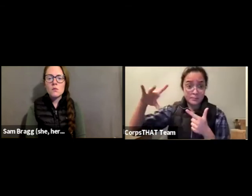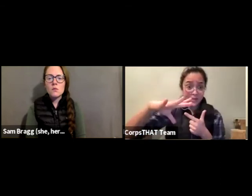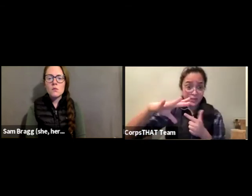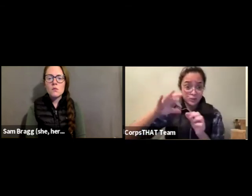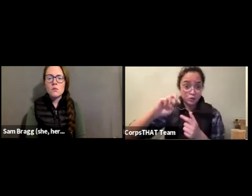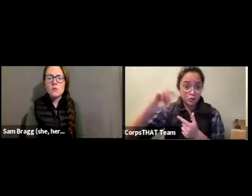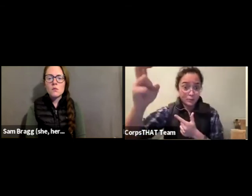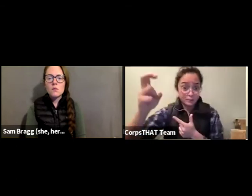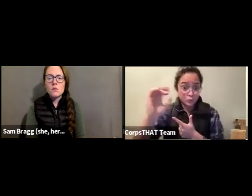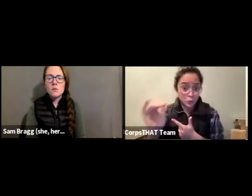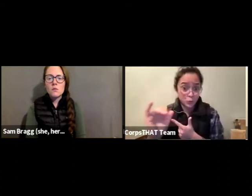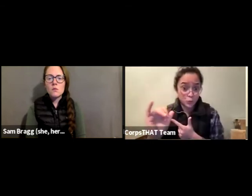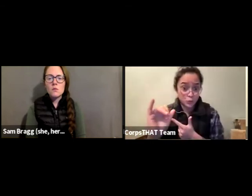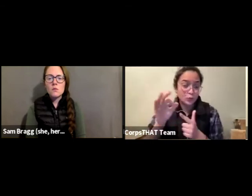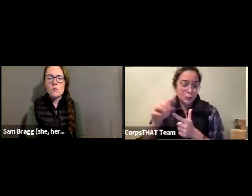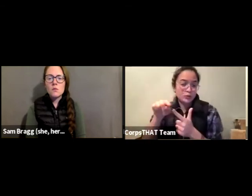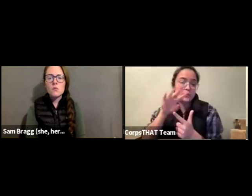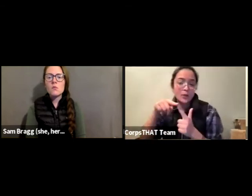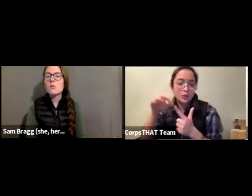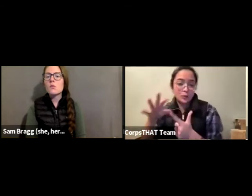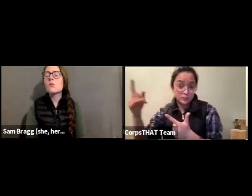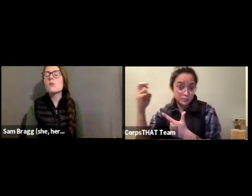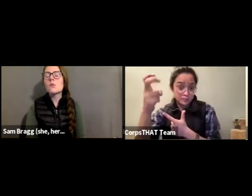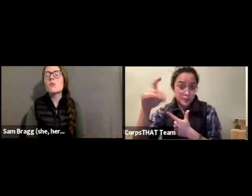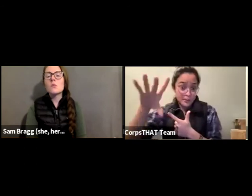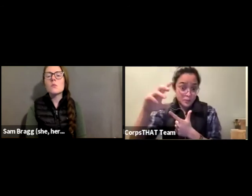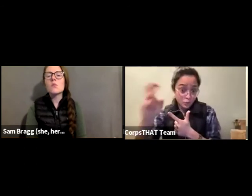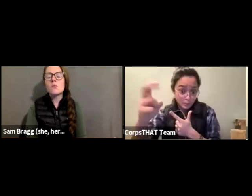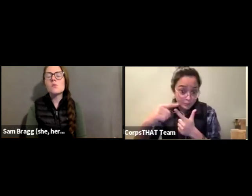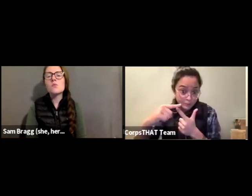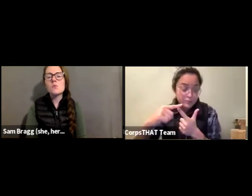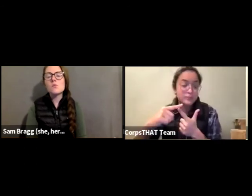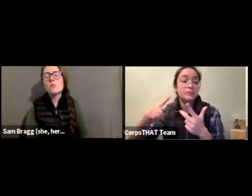program did they provide the interpreters that's the first question and then the second question